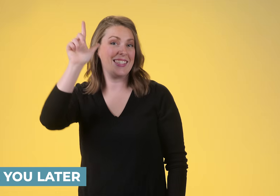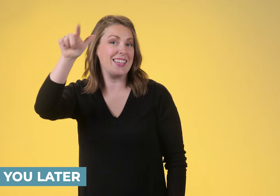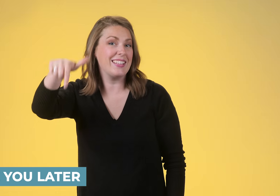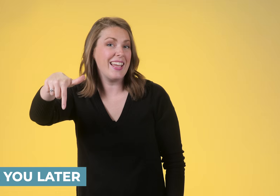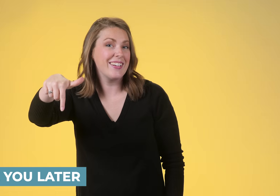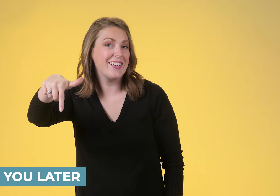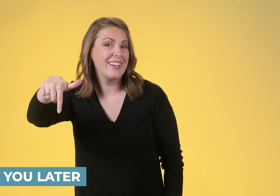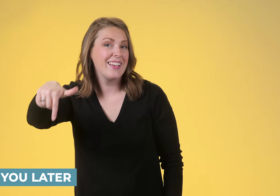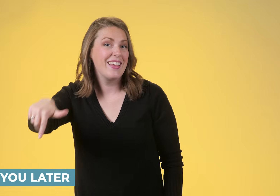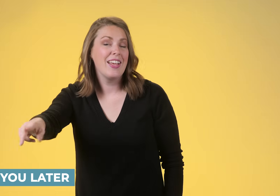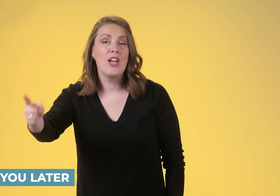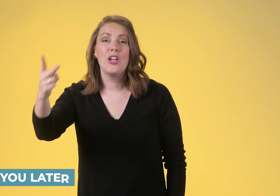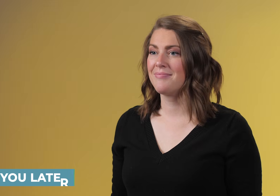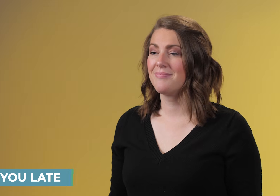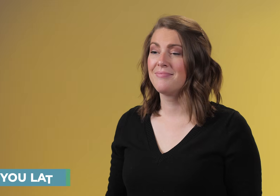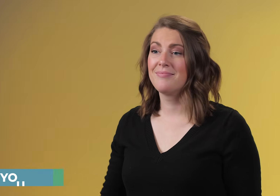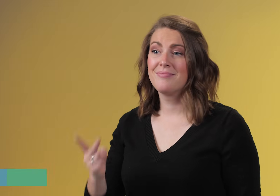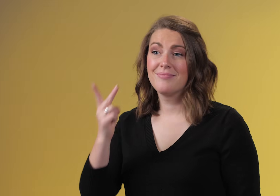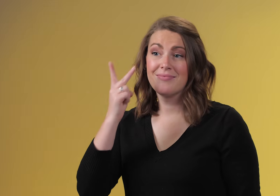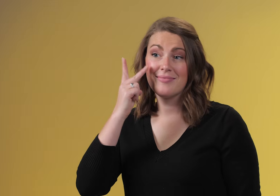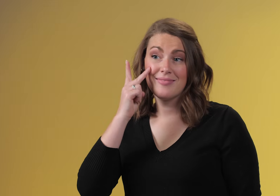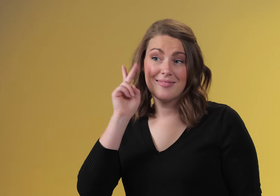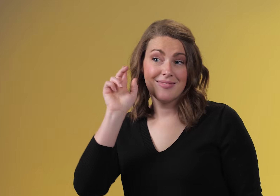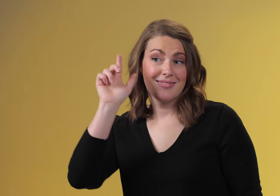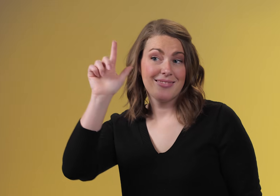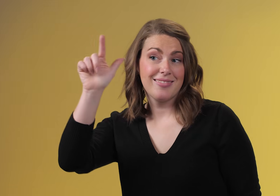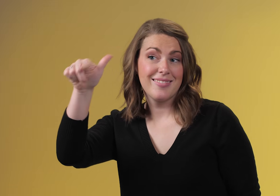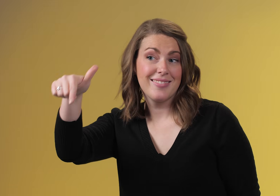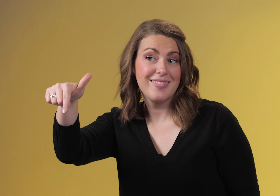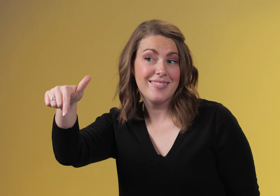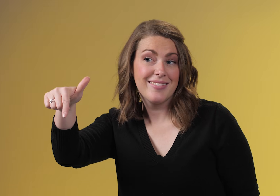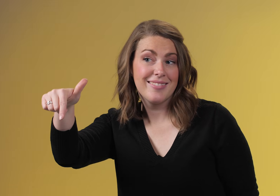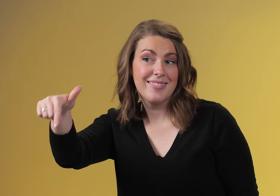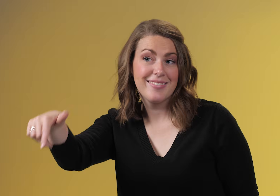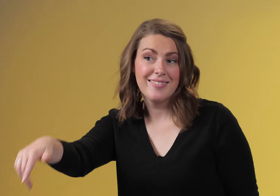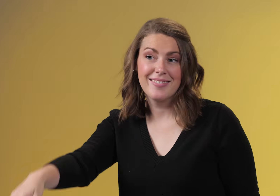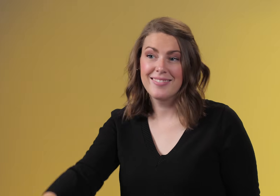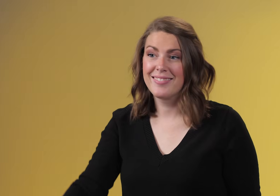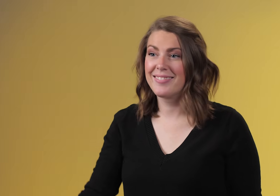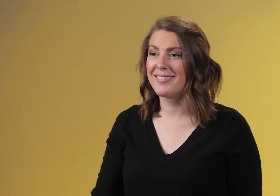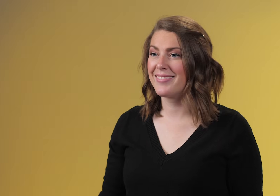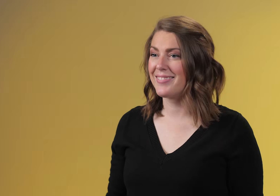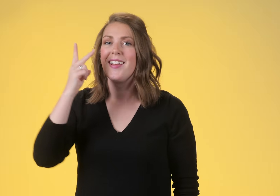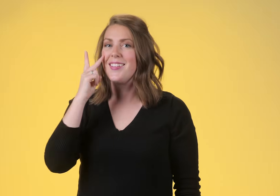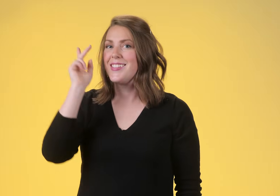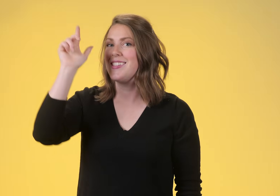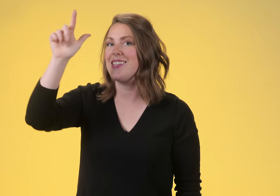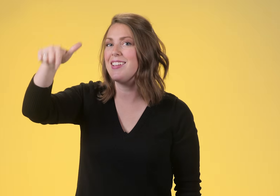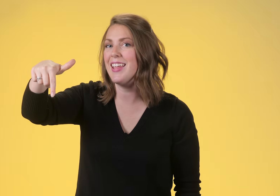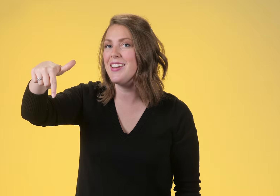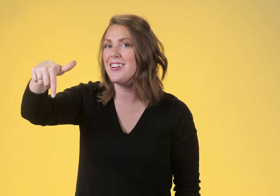SEE YOU LATER You're doing the sign for SEE and flipping it to LATER. SEE YOU LATER